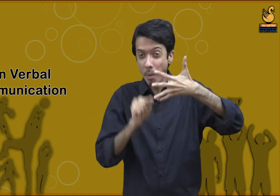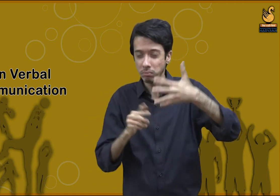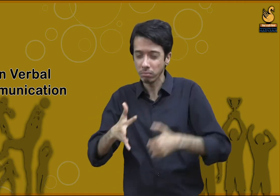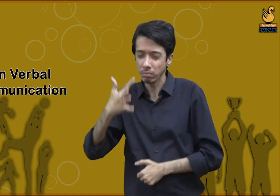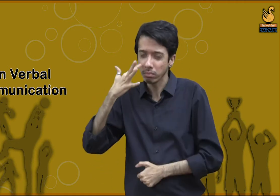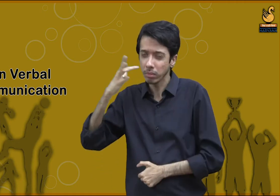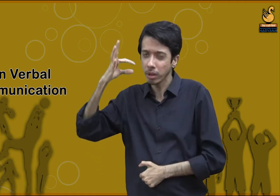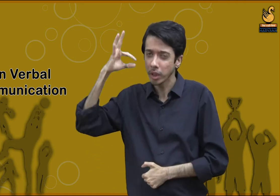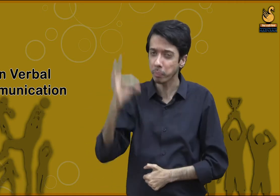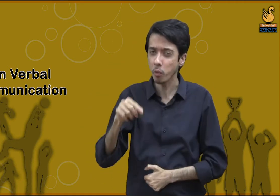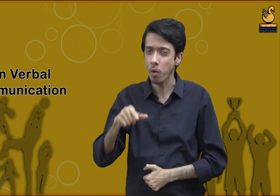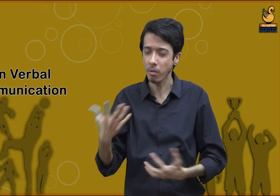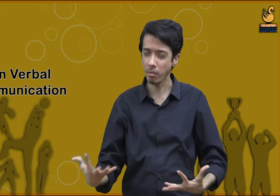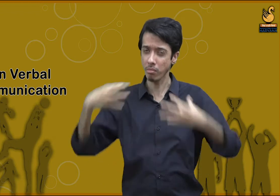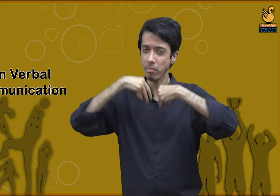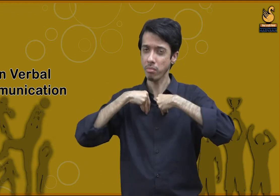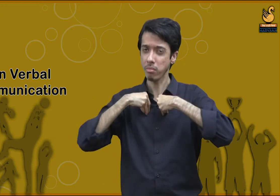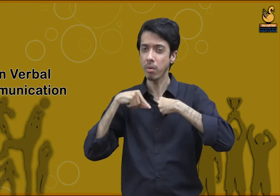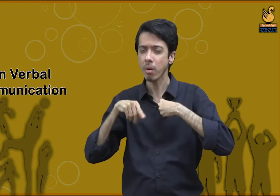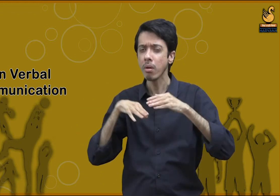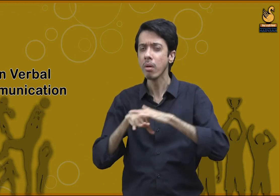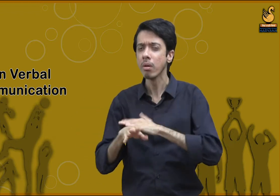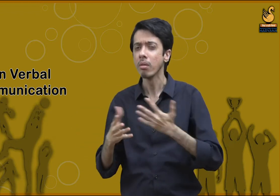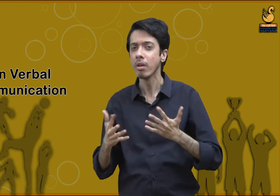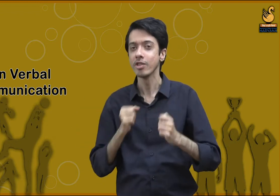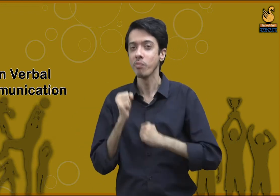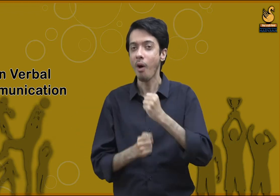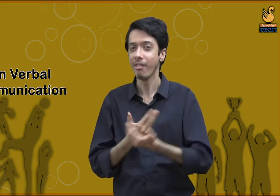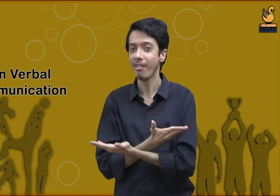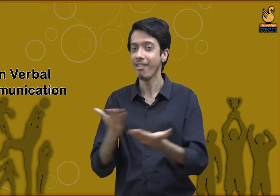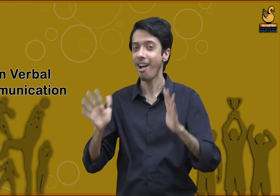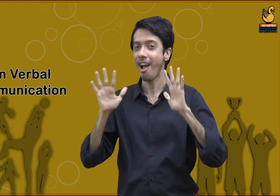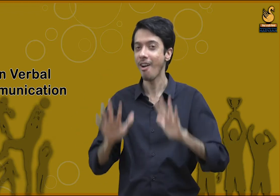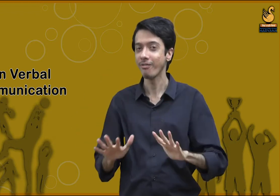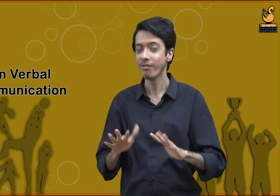skills that we all need to develop and physical education helps us to focus